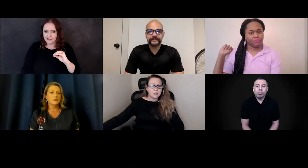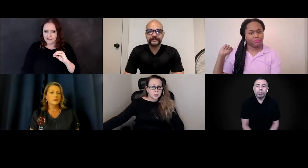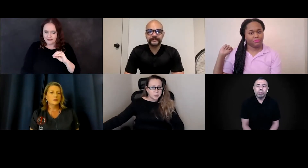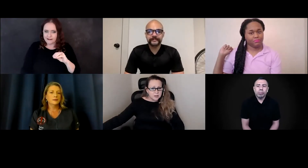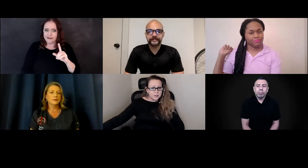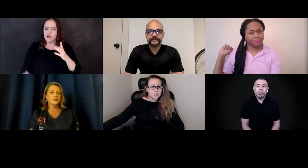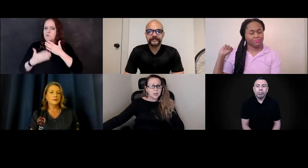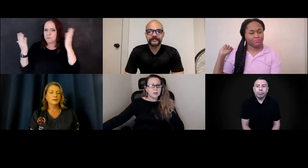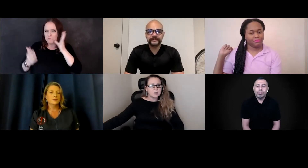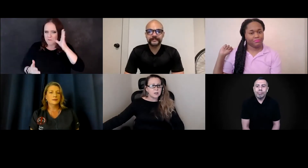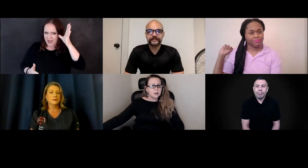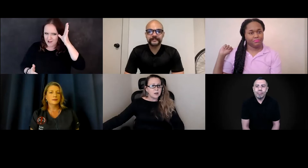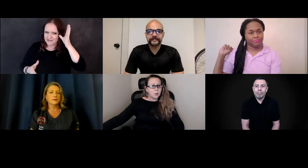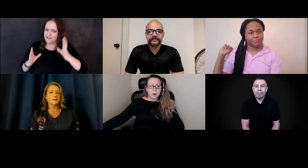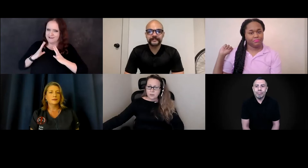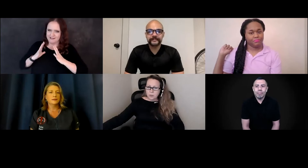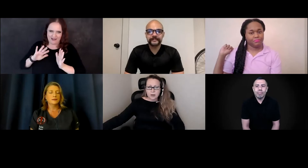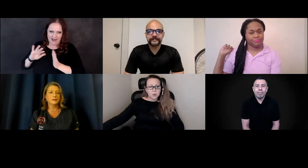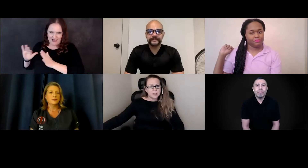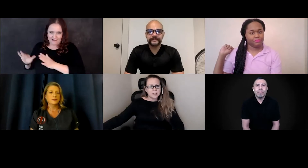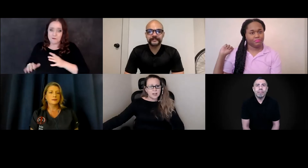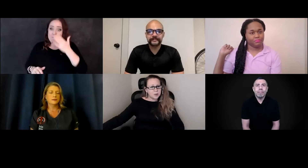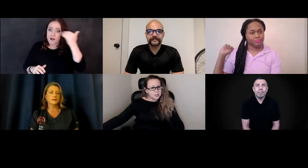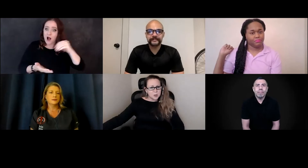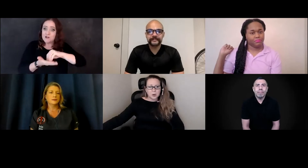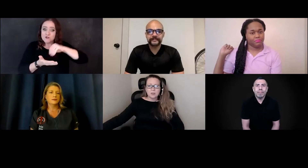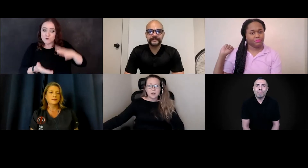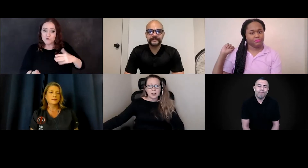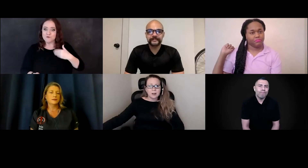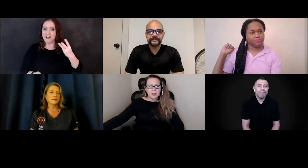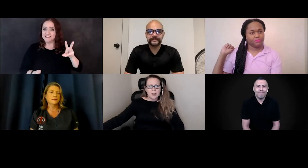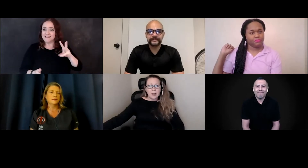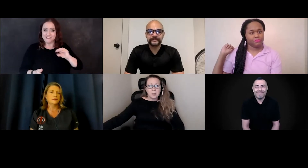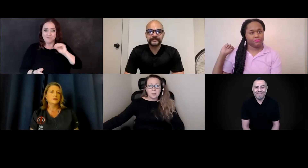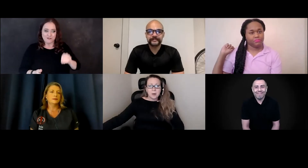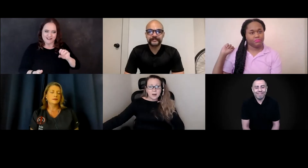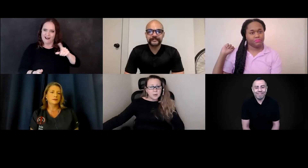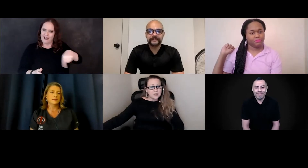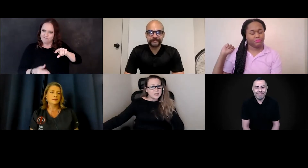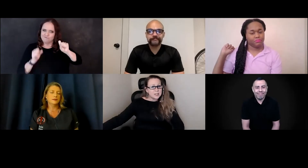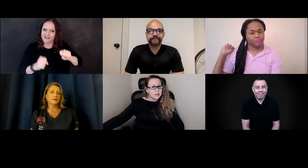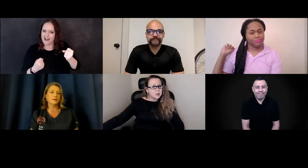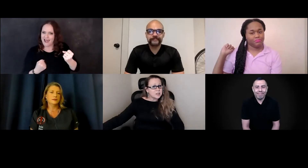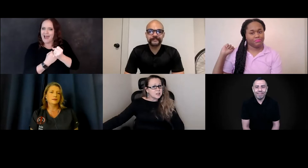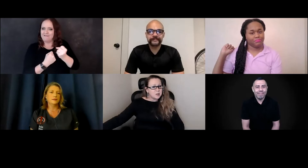We don't have any parents with us today, which is totally fine. But we have 16% students. That's fantastic.